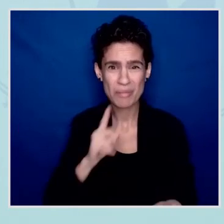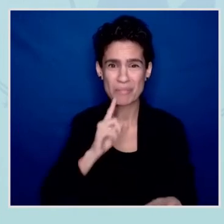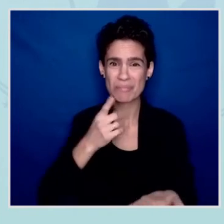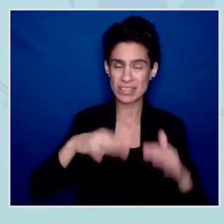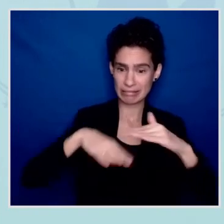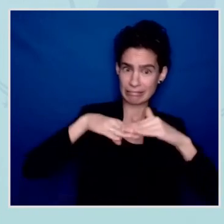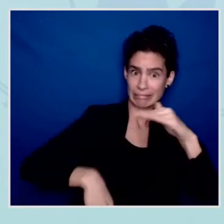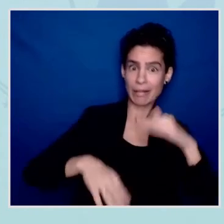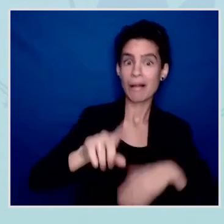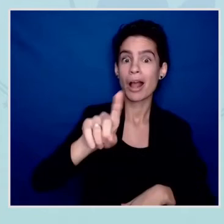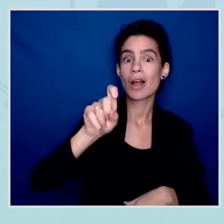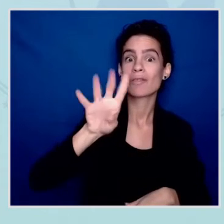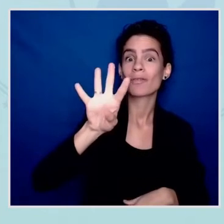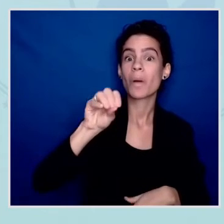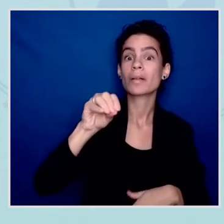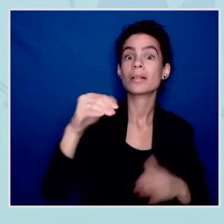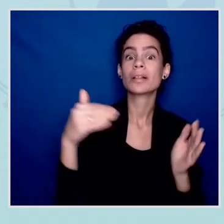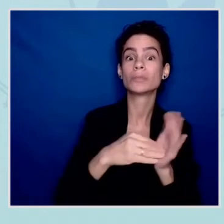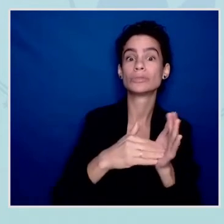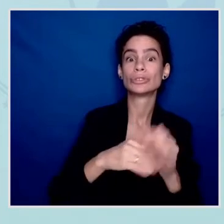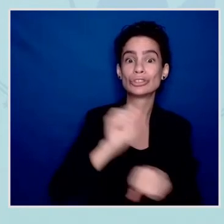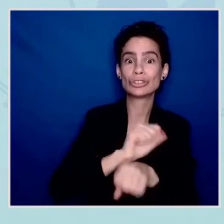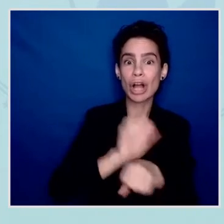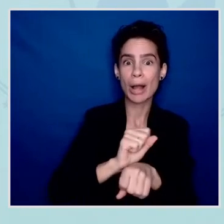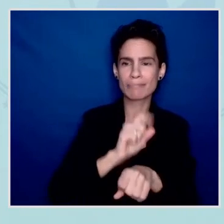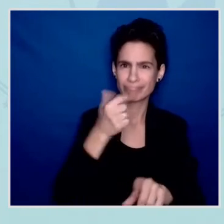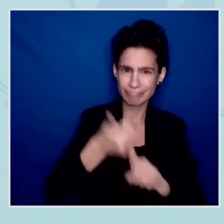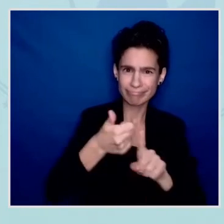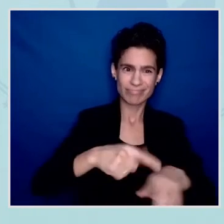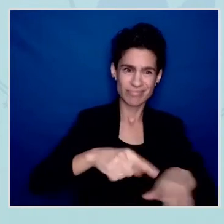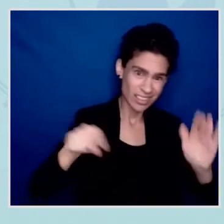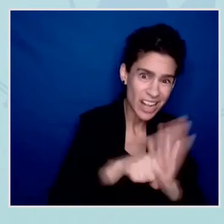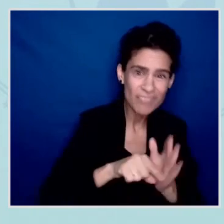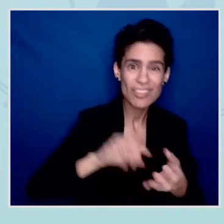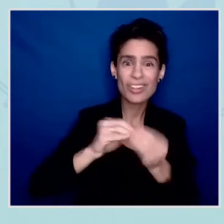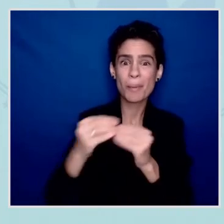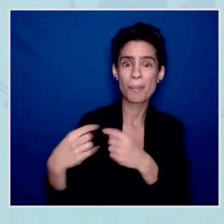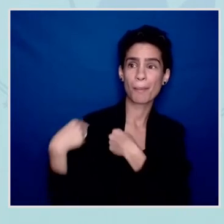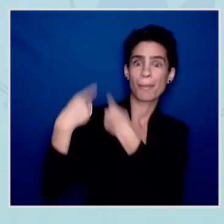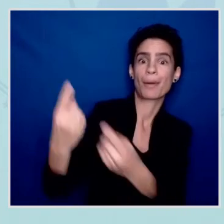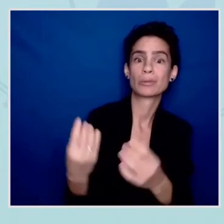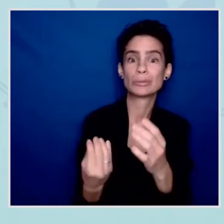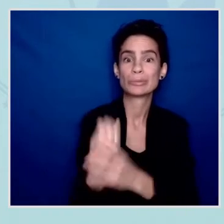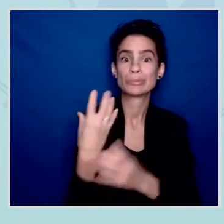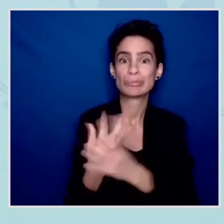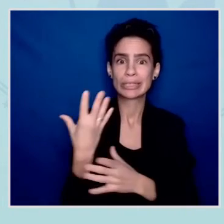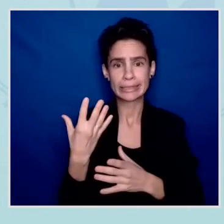MILLIONS OF AMERICANS ARE STILL HURTING THROUGH NO FAULT OF THEIR OWN.